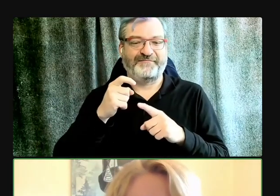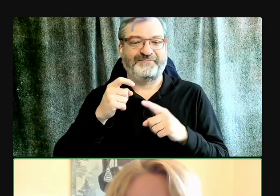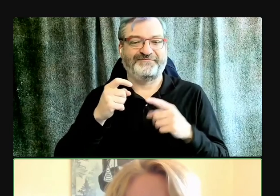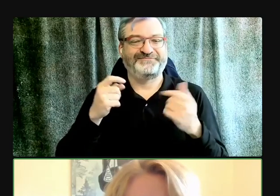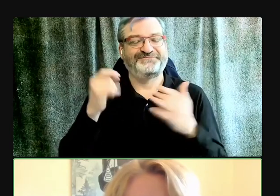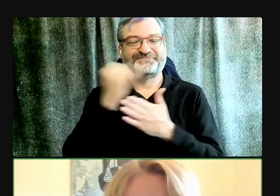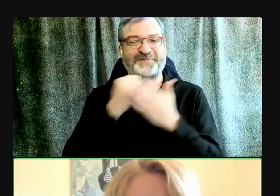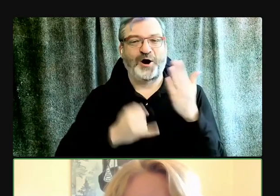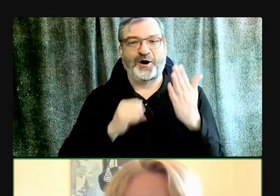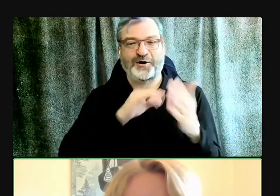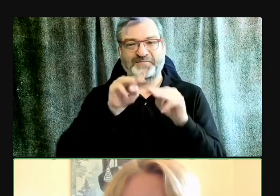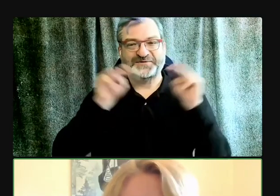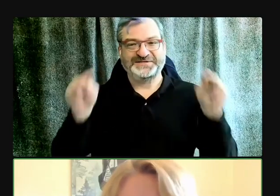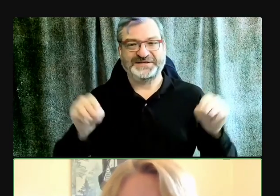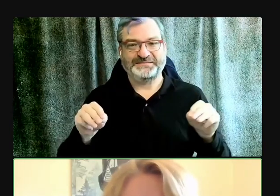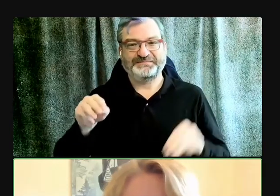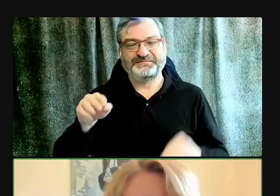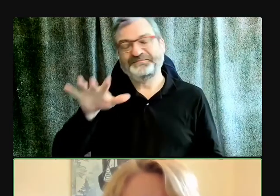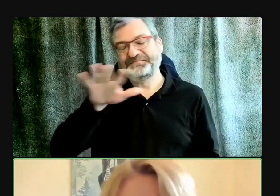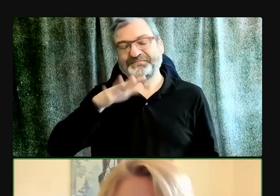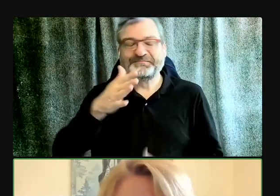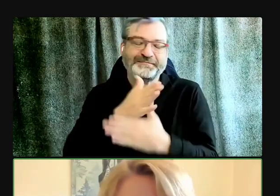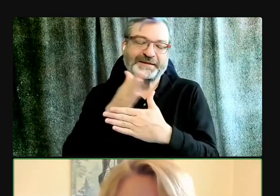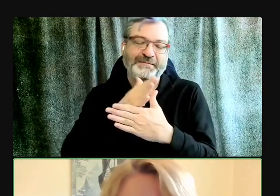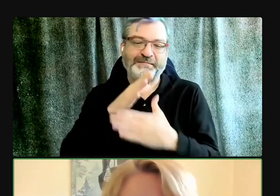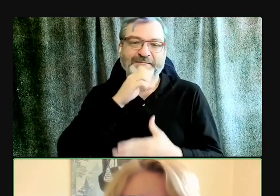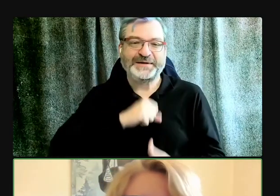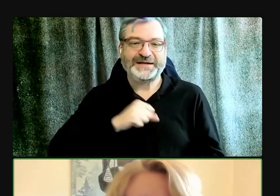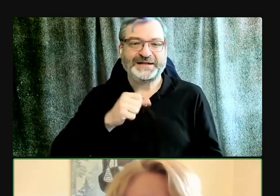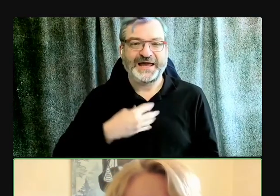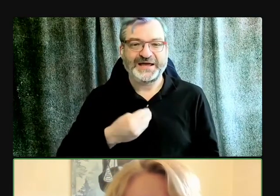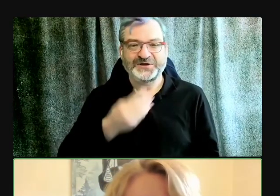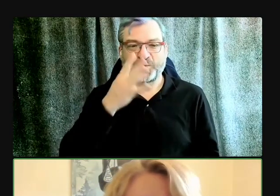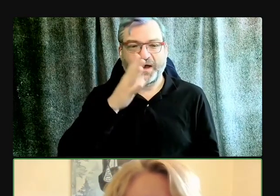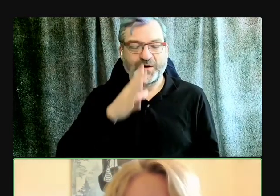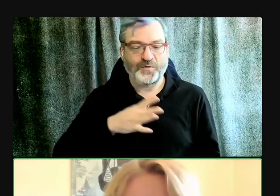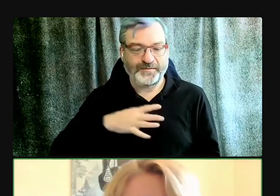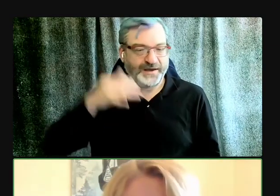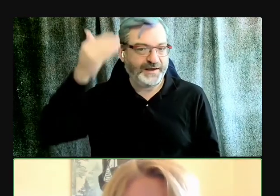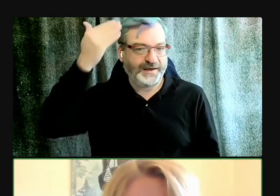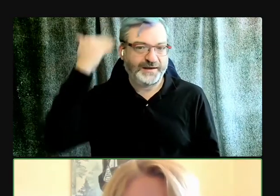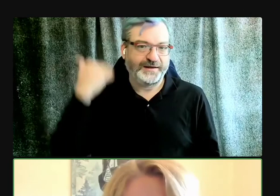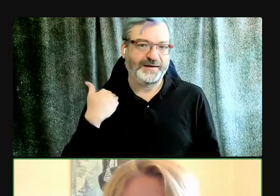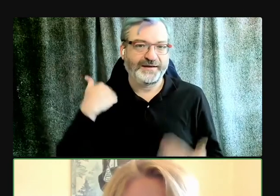I have longish hair, and I'm wearing dark black glasses.